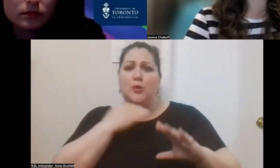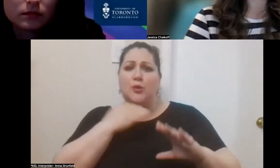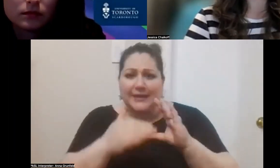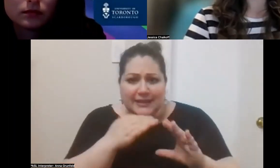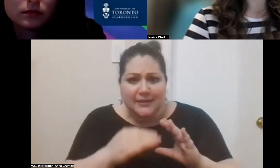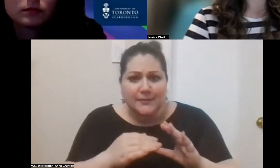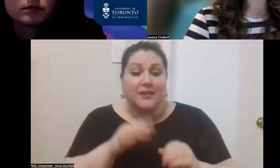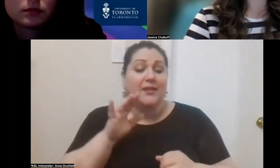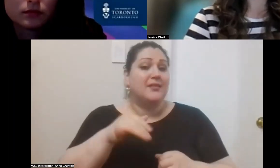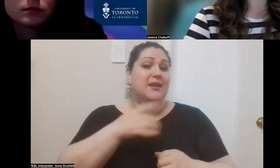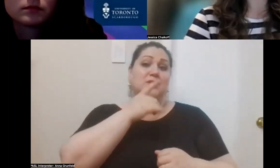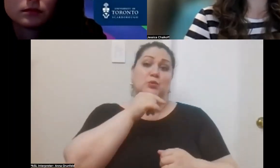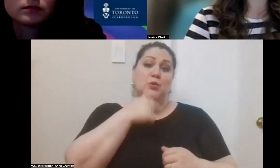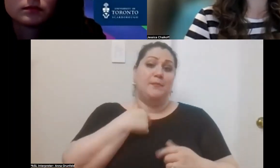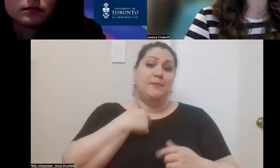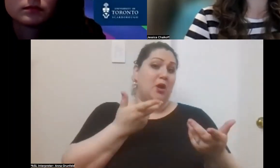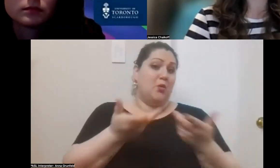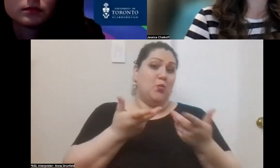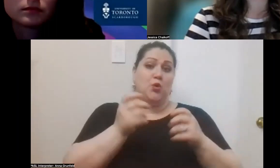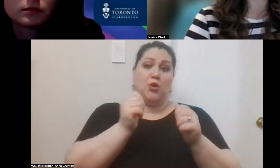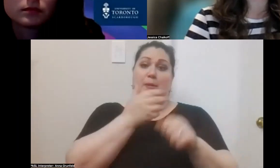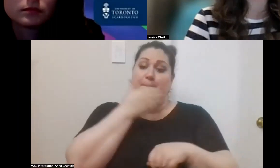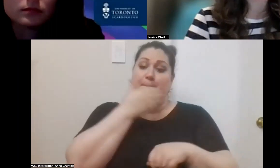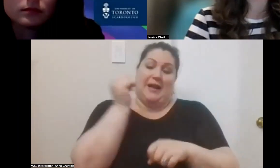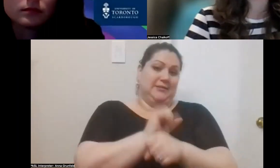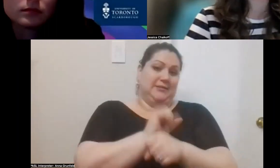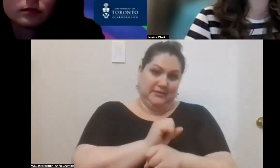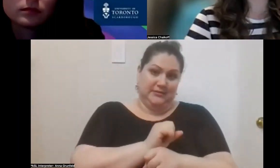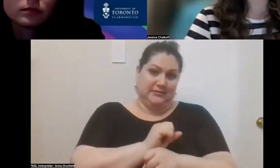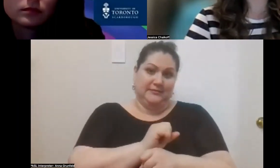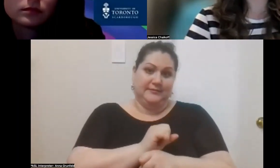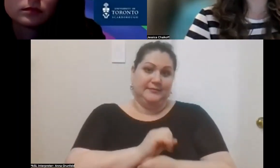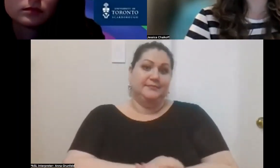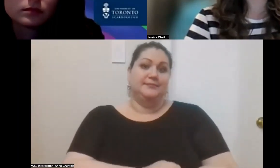I can actually give a great example before I finish off this question.